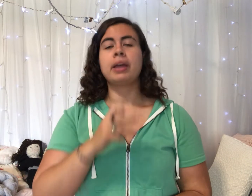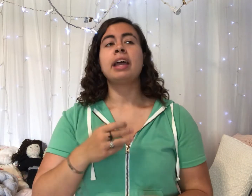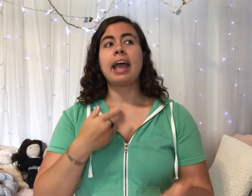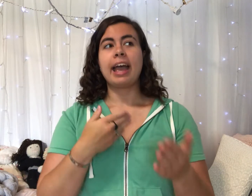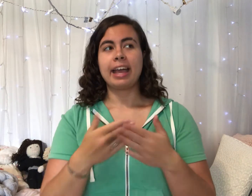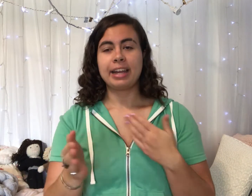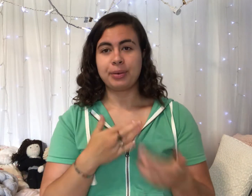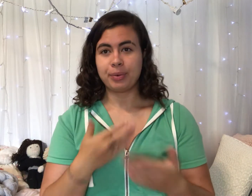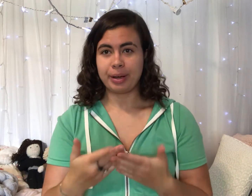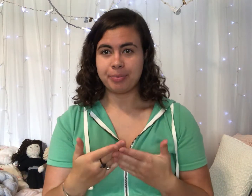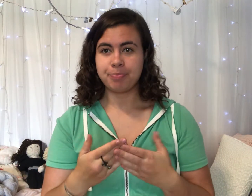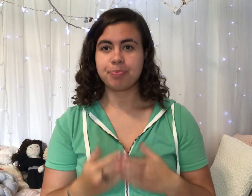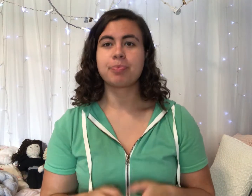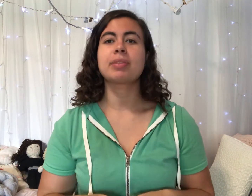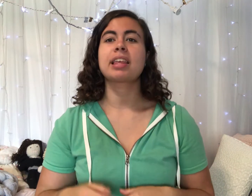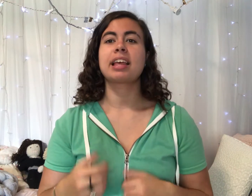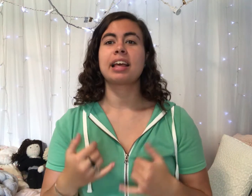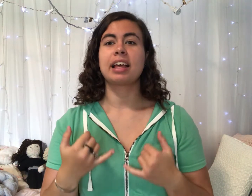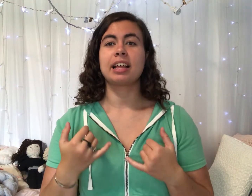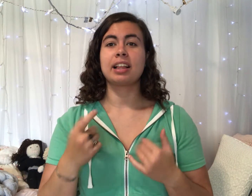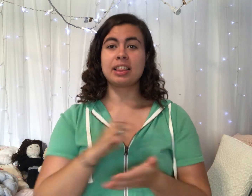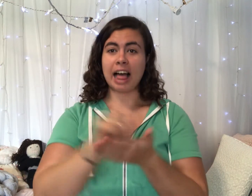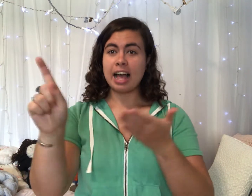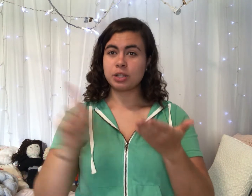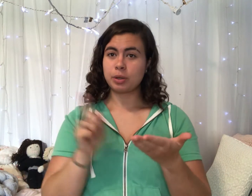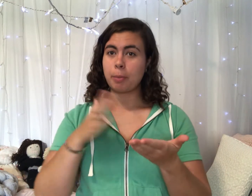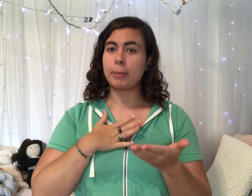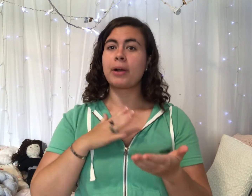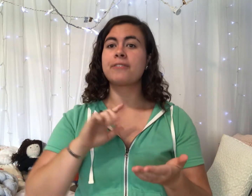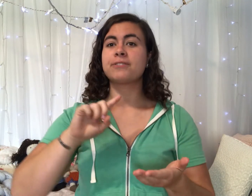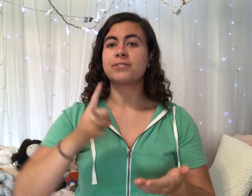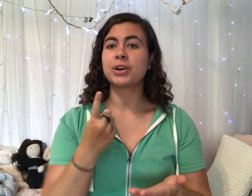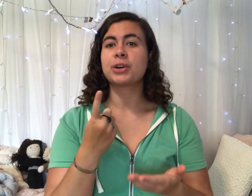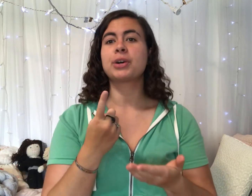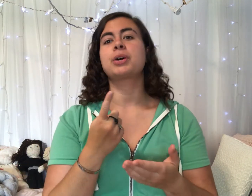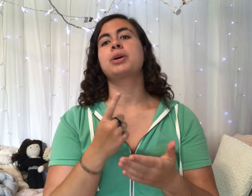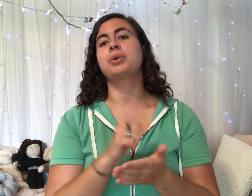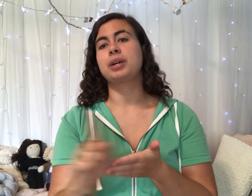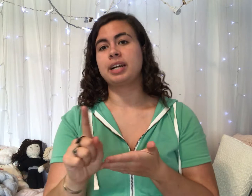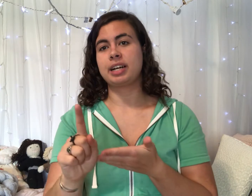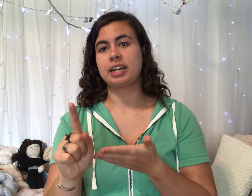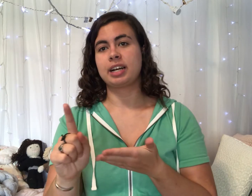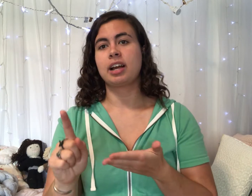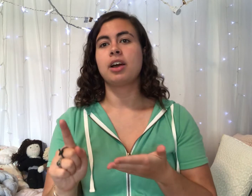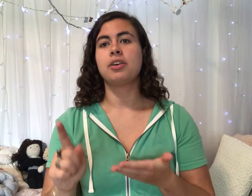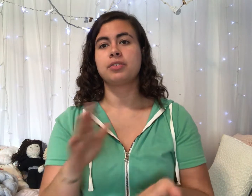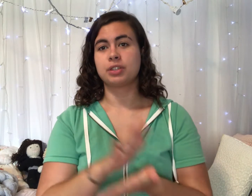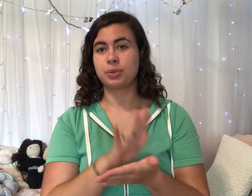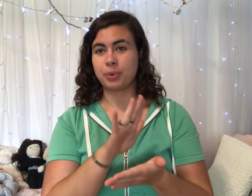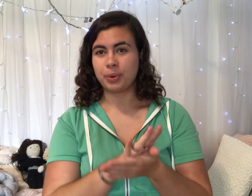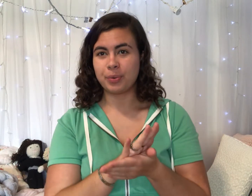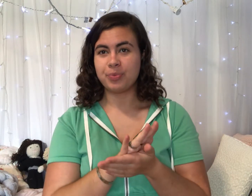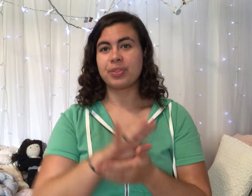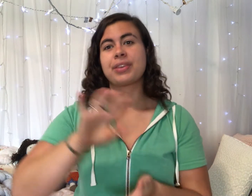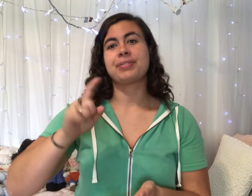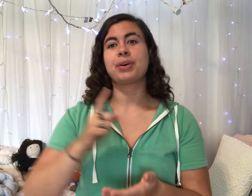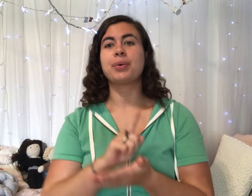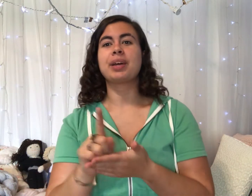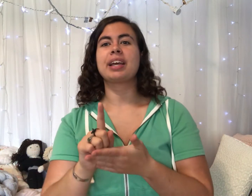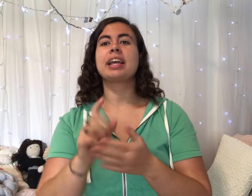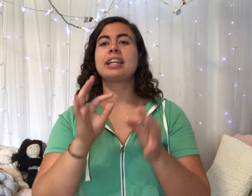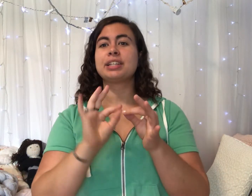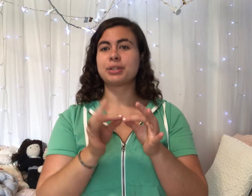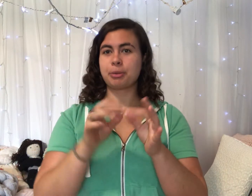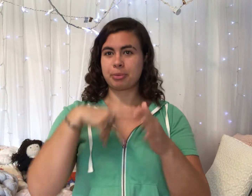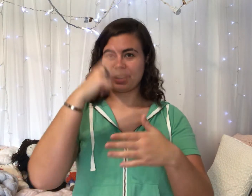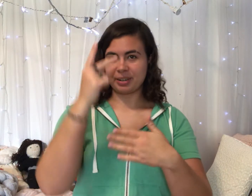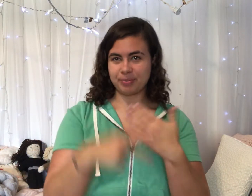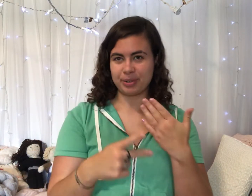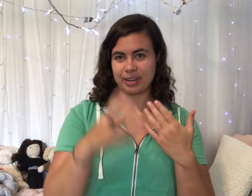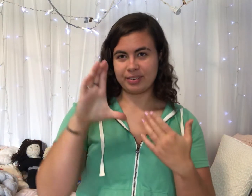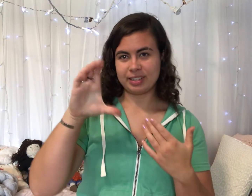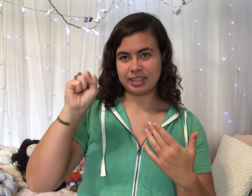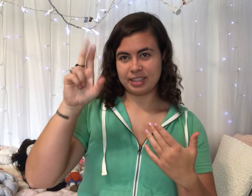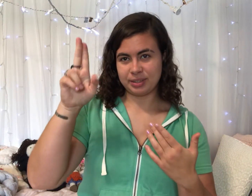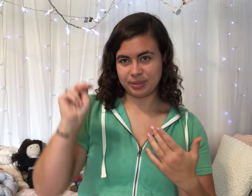Anyway, last week was my first week of school and the first week of the interpreting program at CSUN.